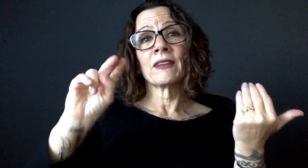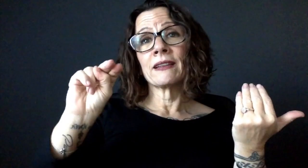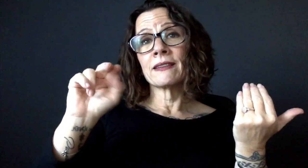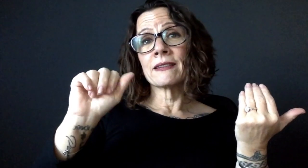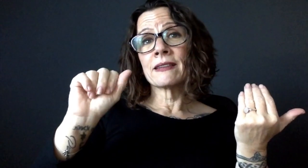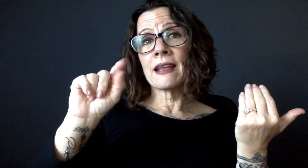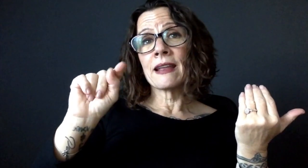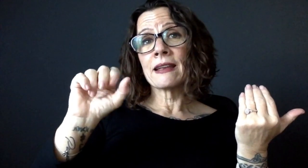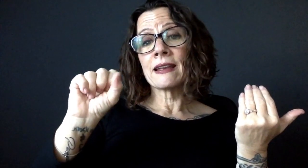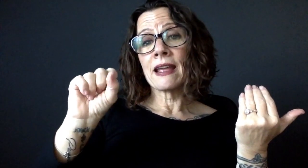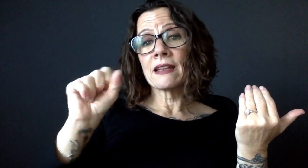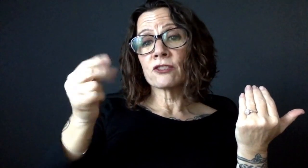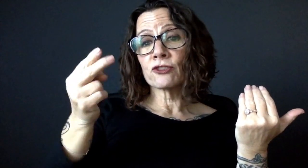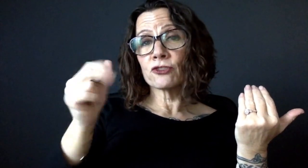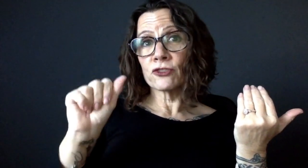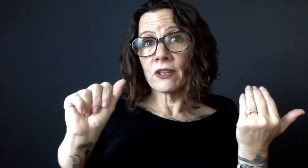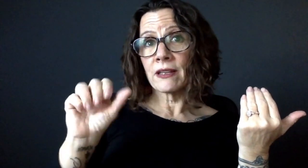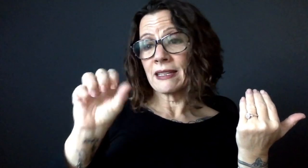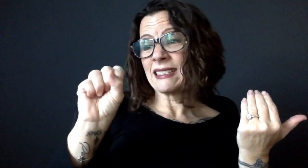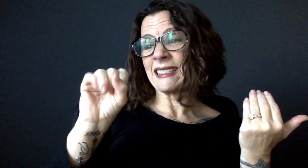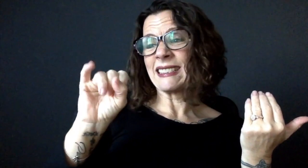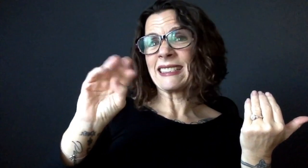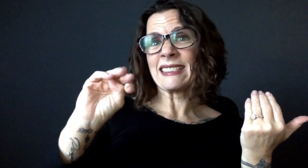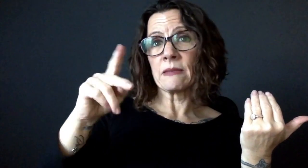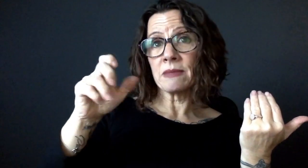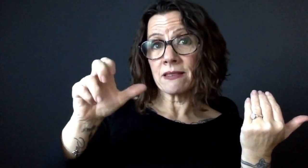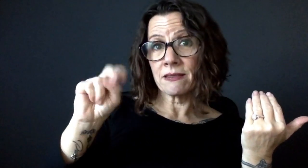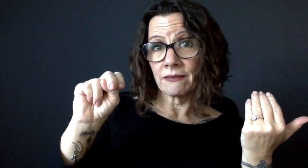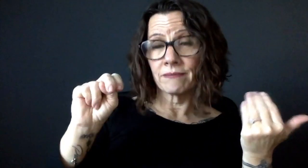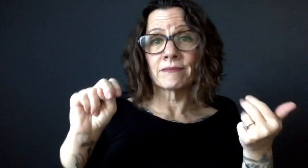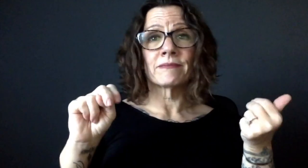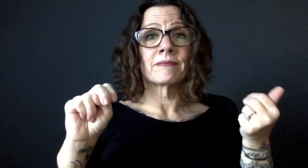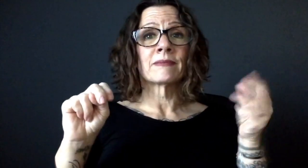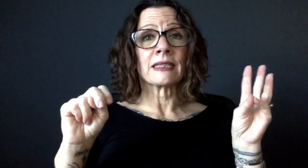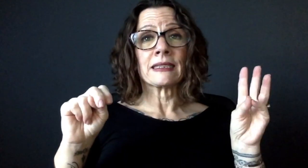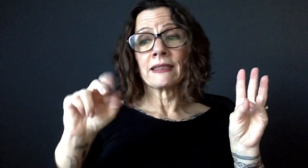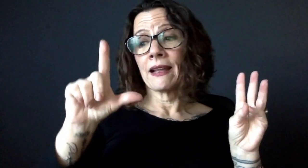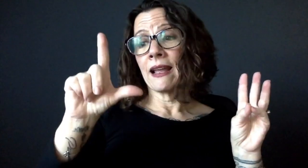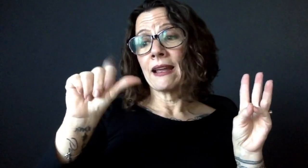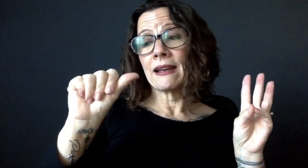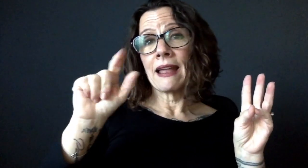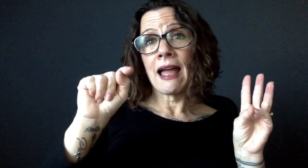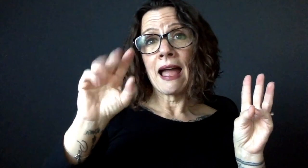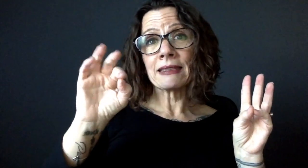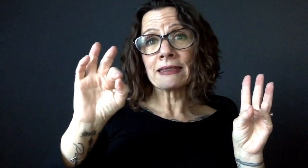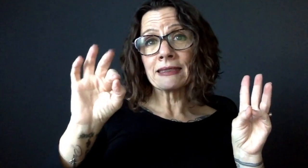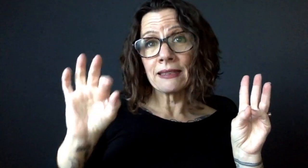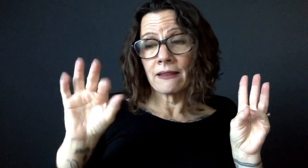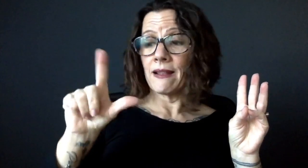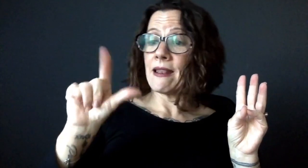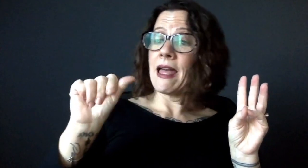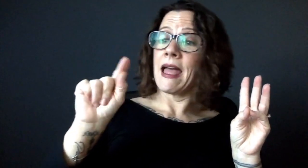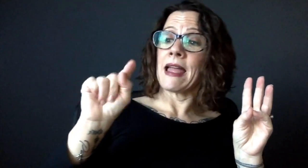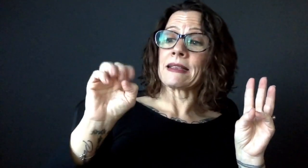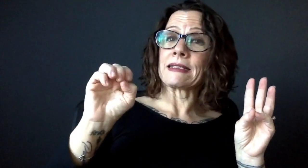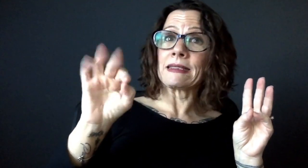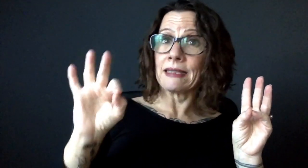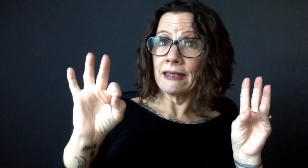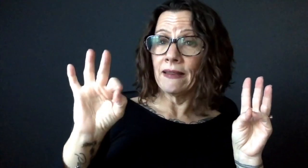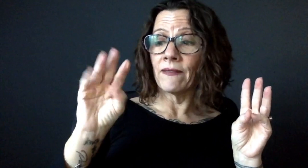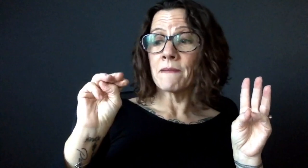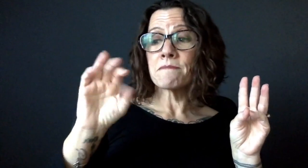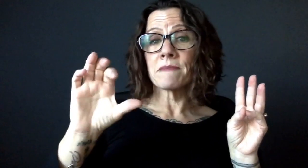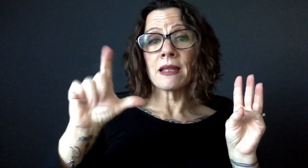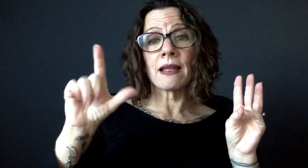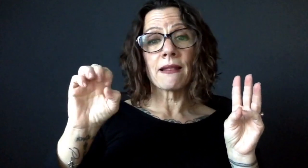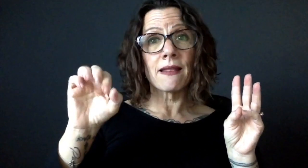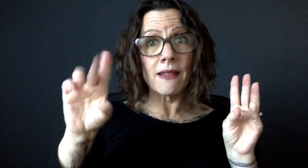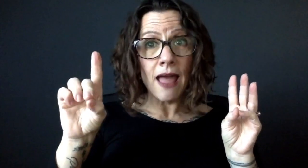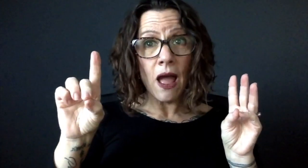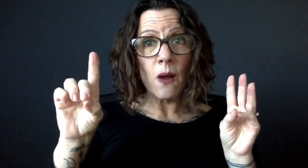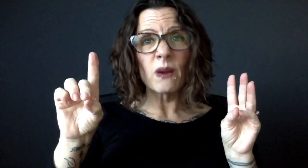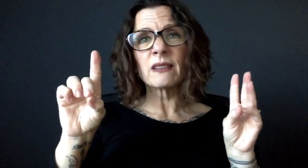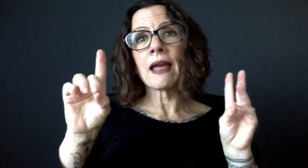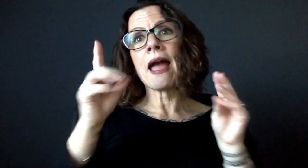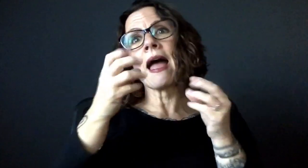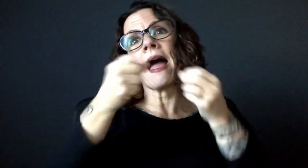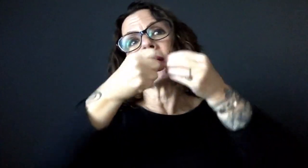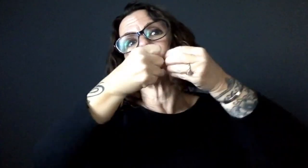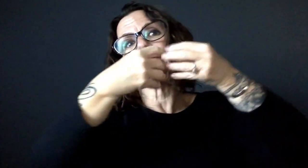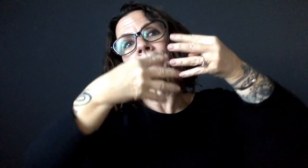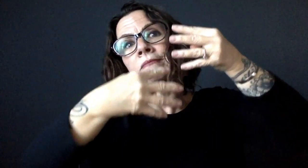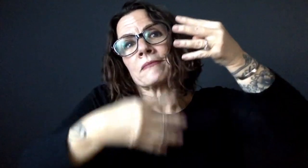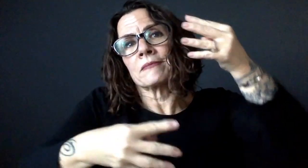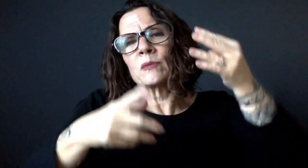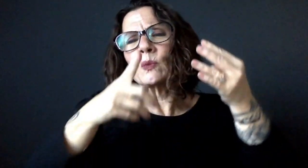Natasha Simpson, Lateef McLeod and so many others